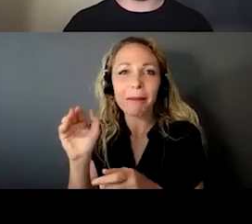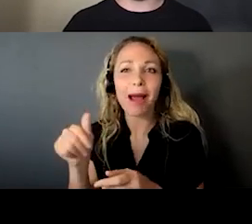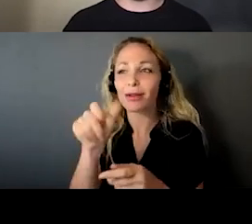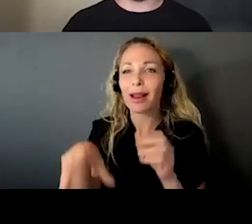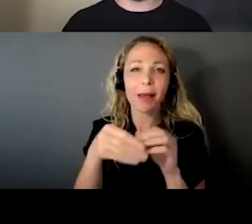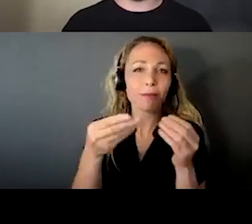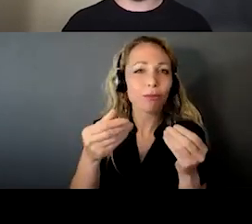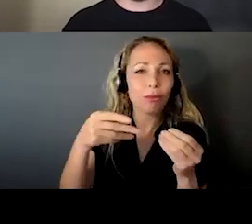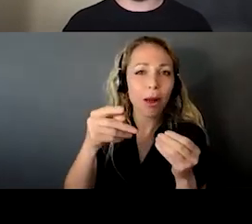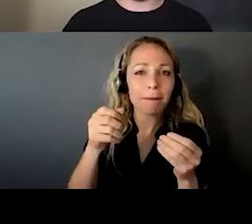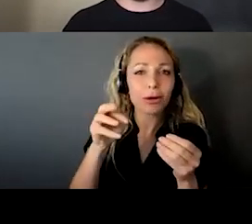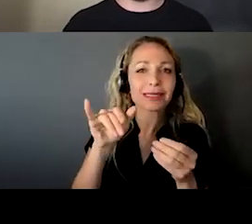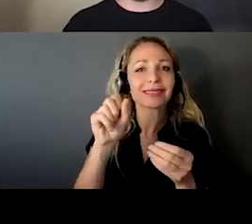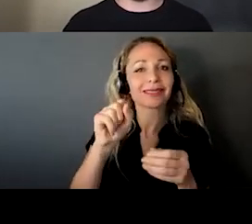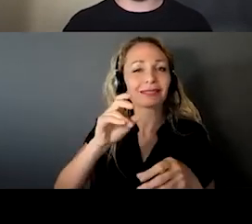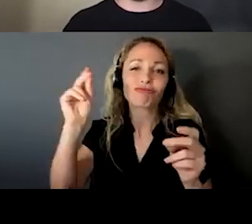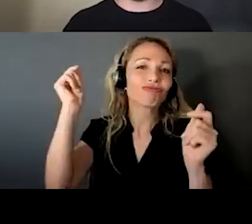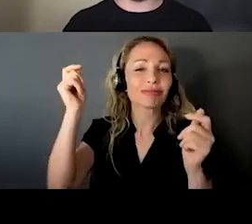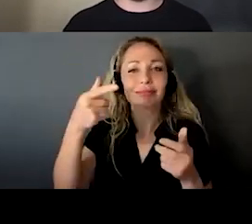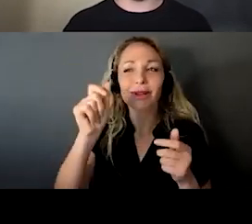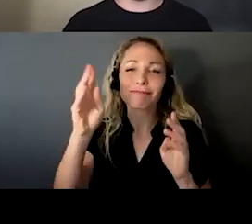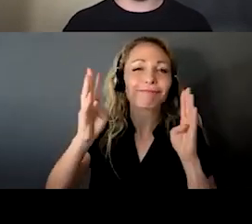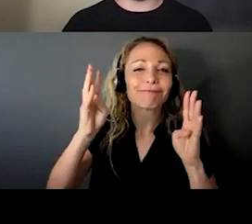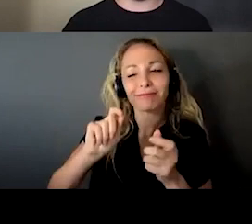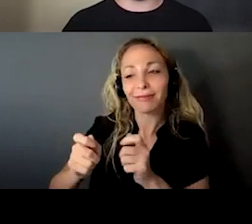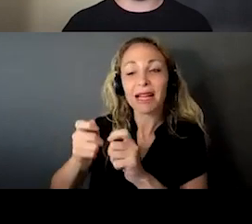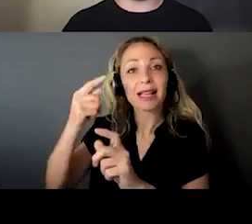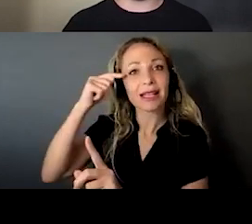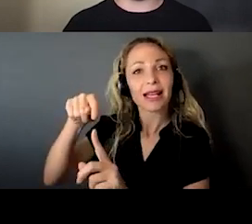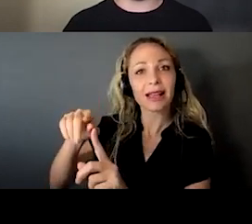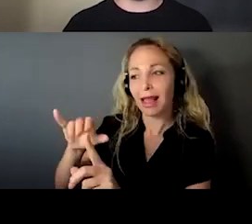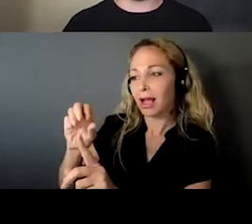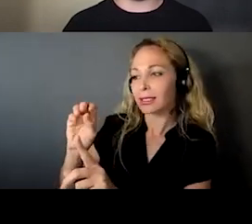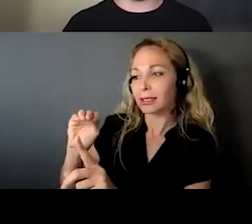AND THINK OF HOW THAT CUSTOM OBJECT CAN SPEAK TO YOUR APP.